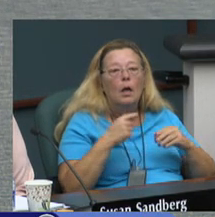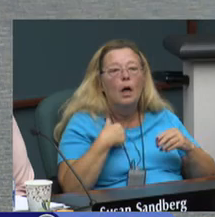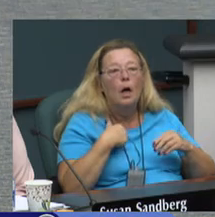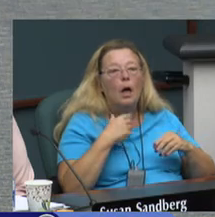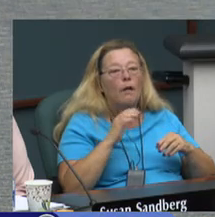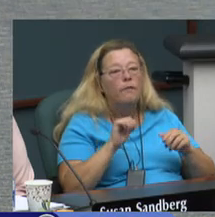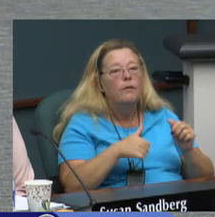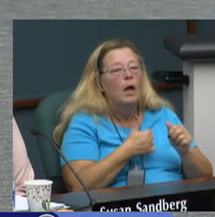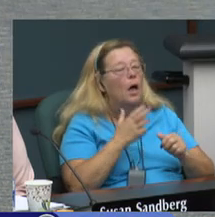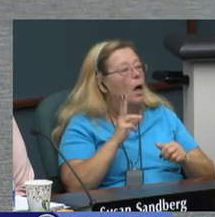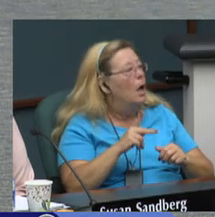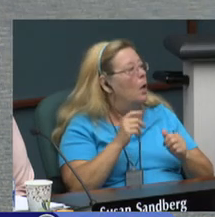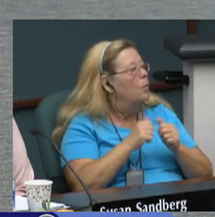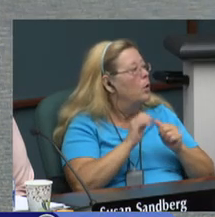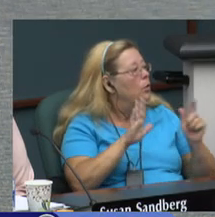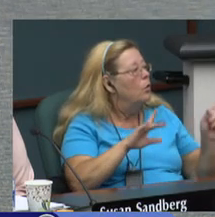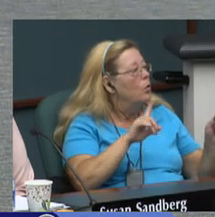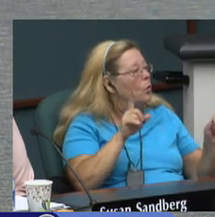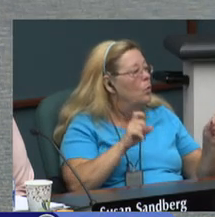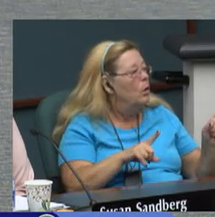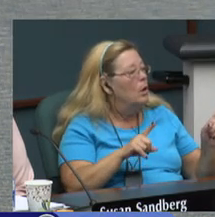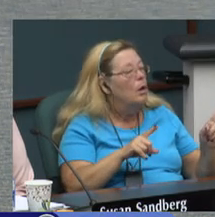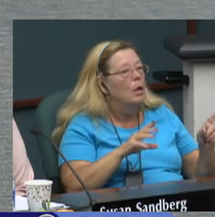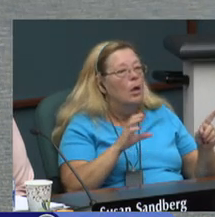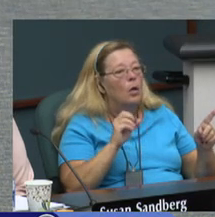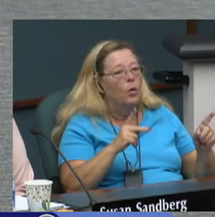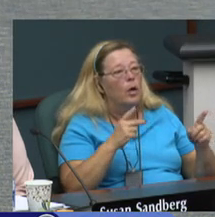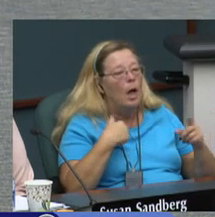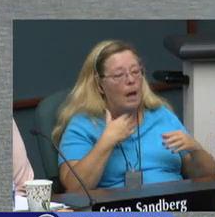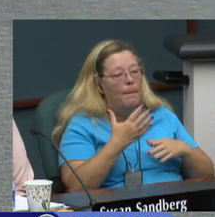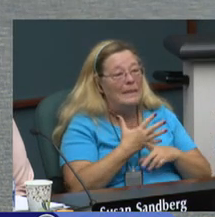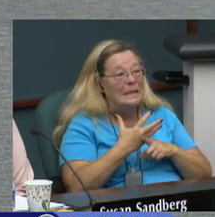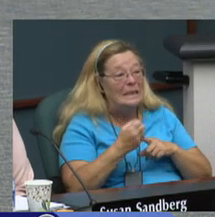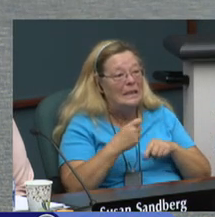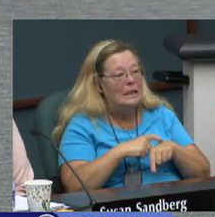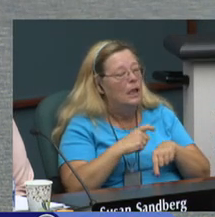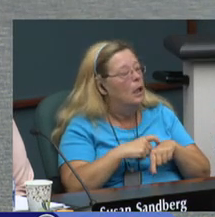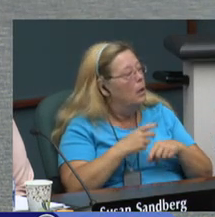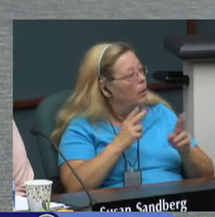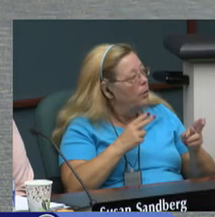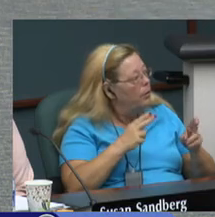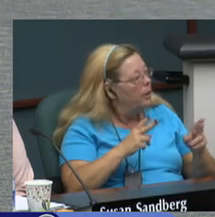other question well good do that dinner cuz I'm almost out of time so